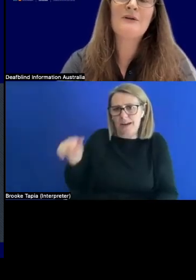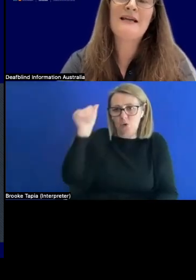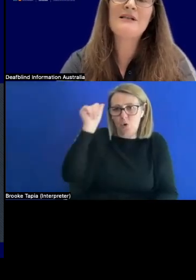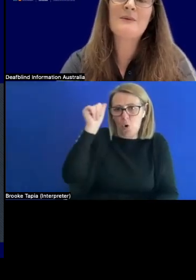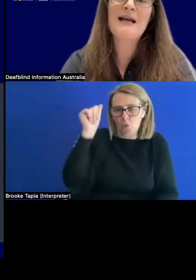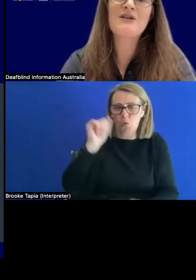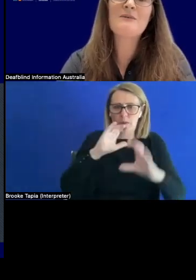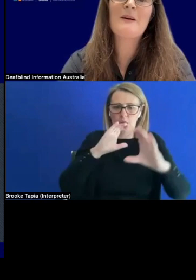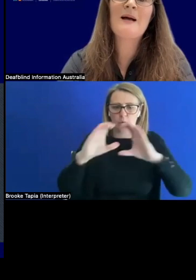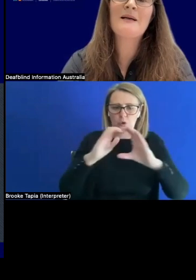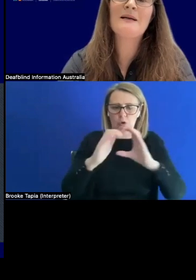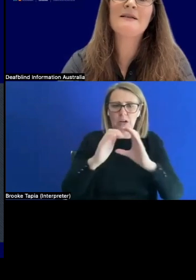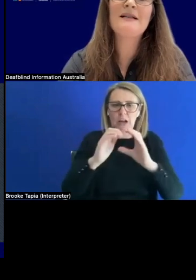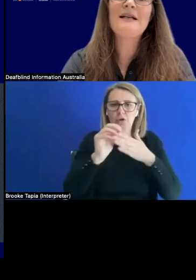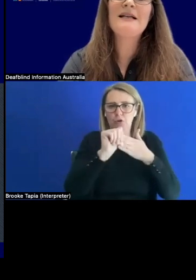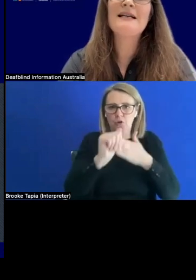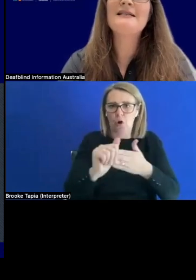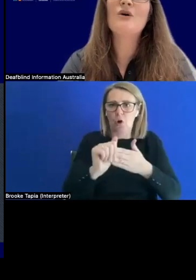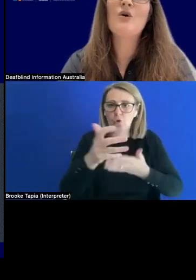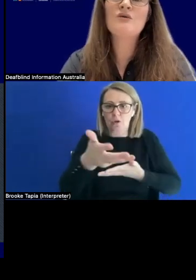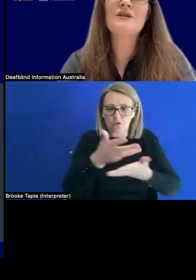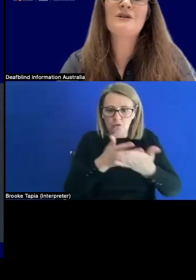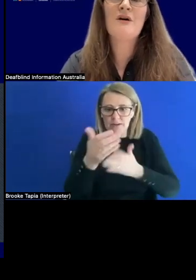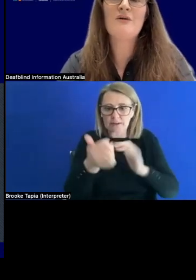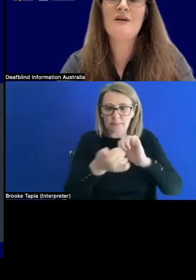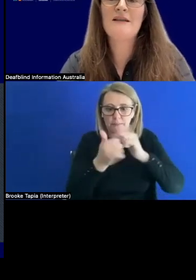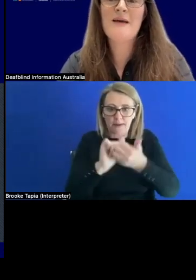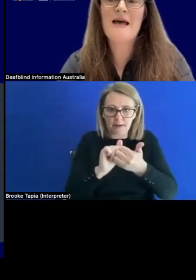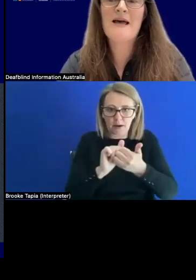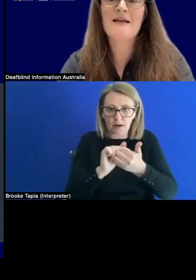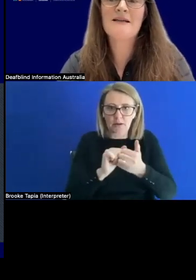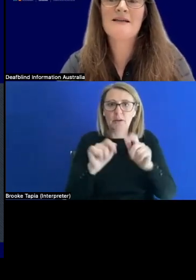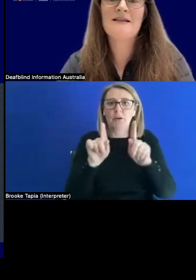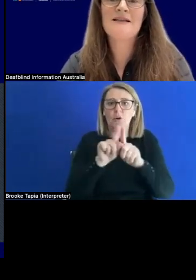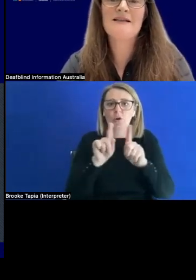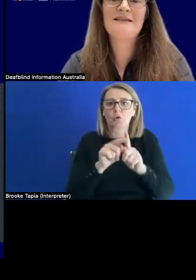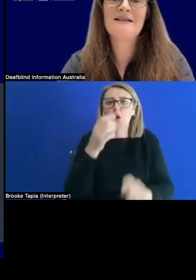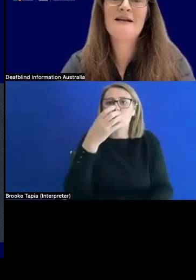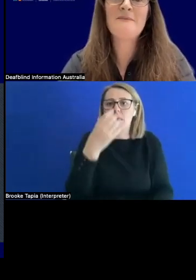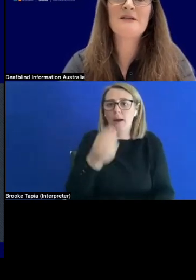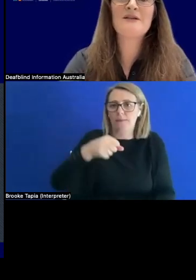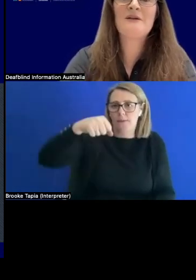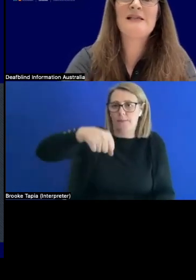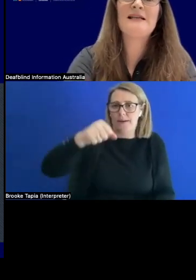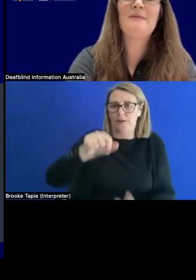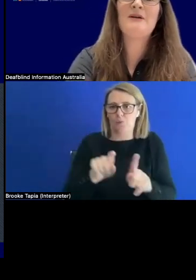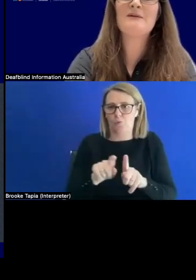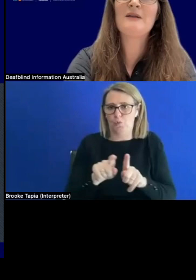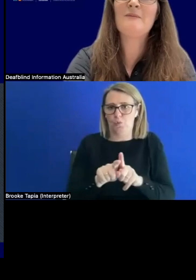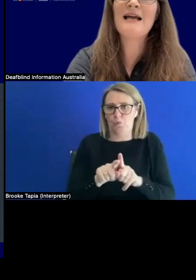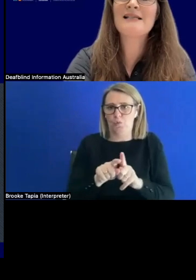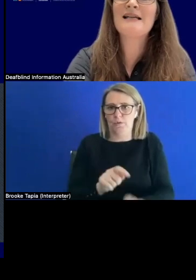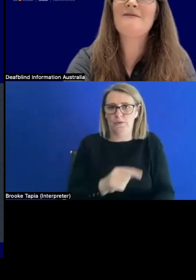or their interaction partner is also holding the bag? You can see the person with the black sleeve